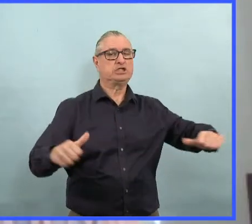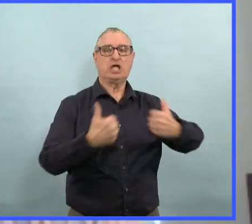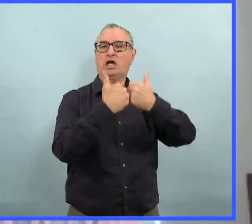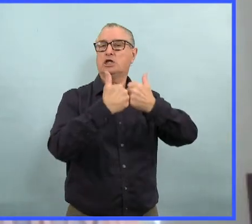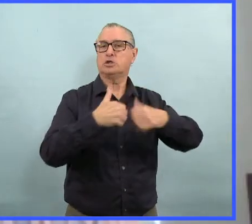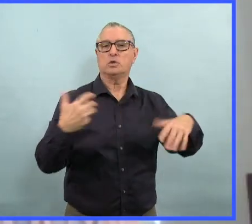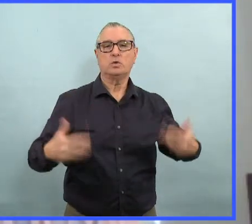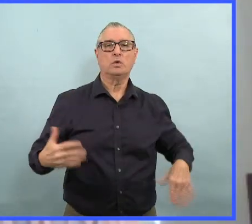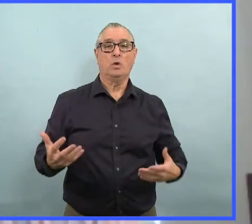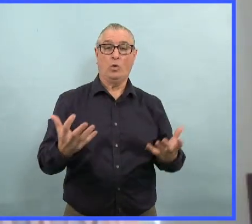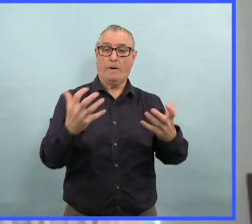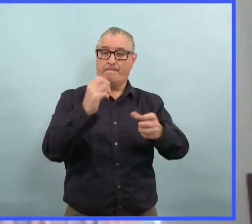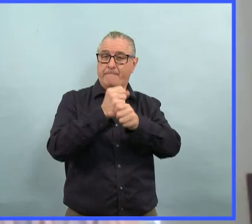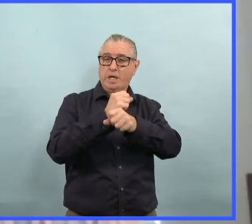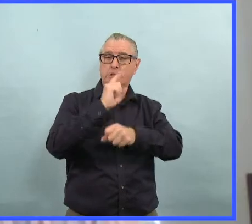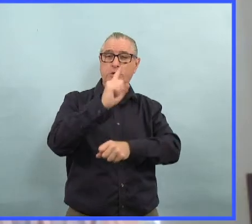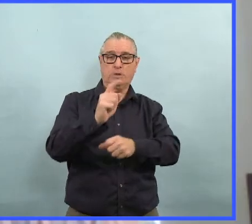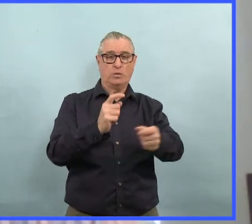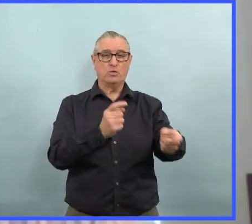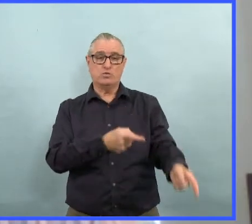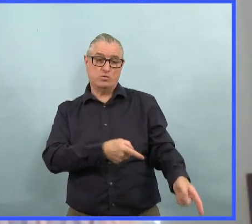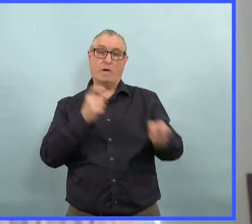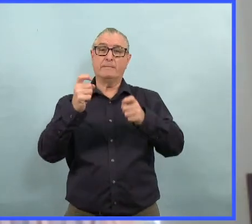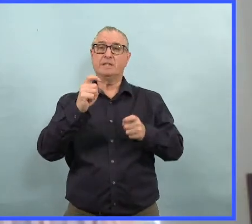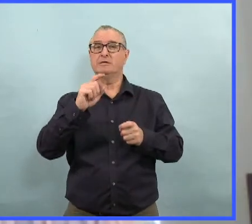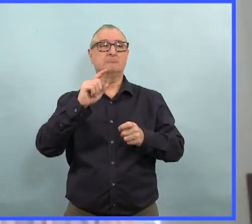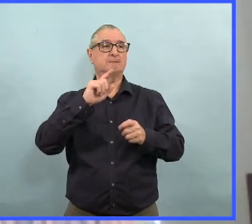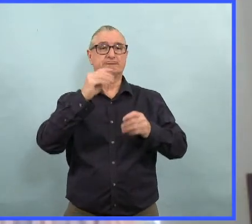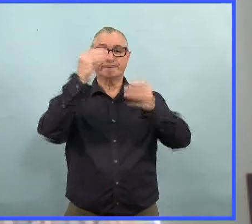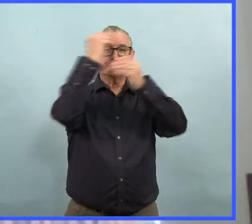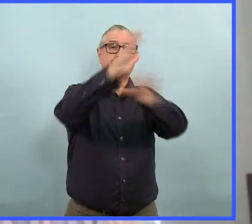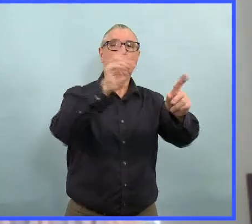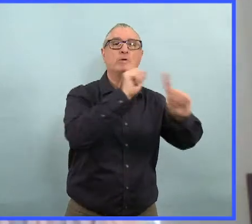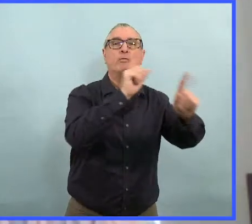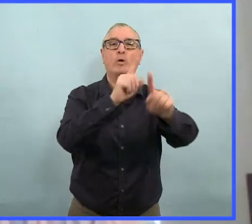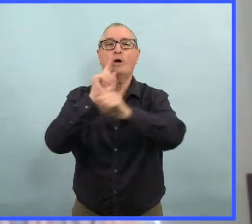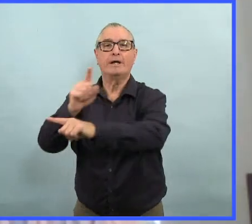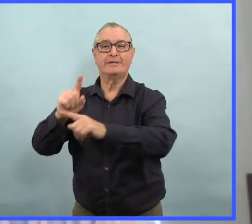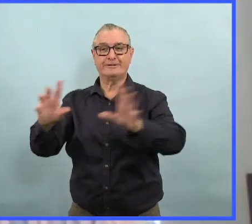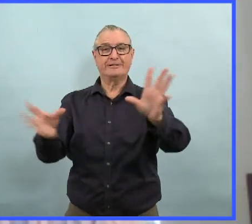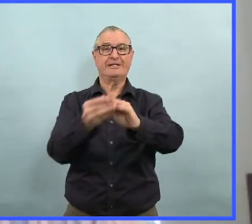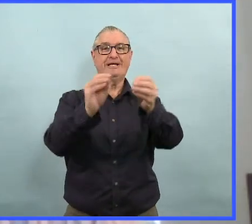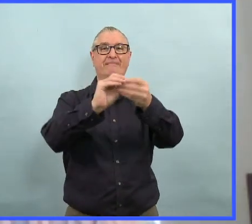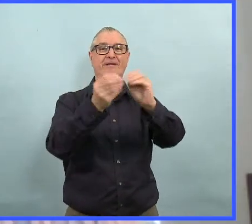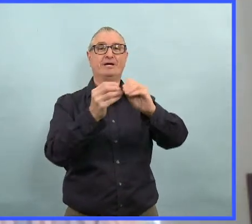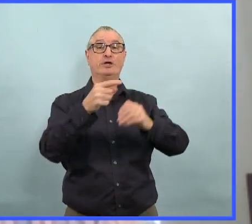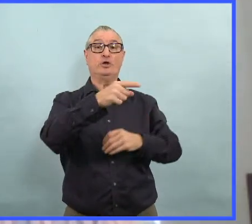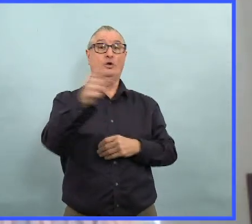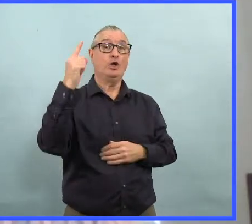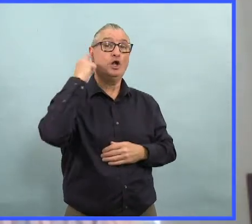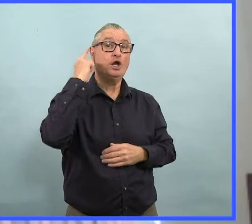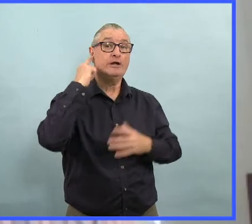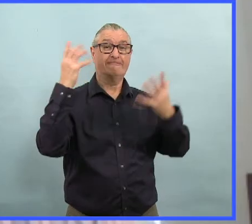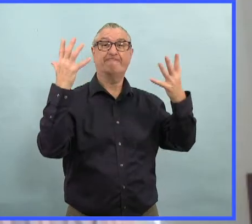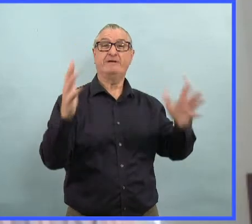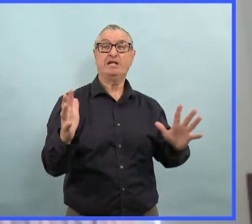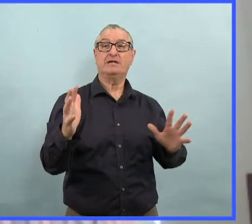quickly uh then it often you know you've seen us adjust some of our um statistics related uh